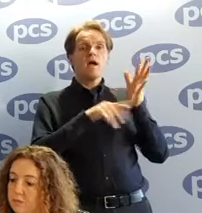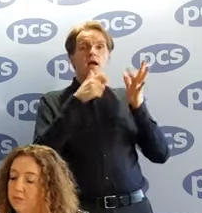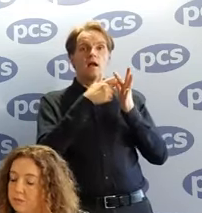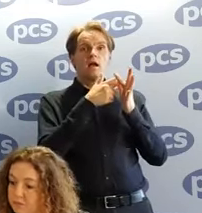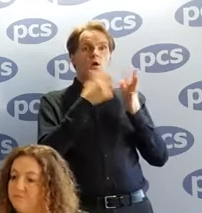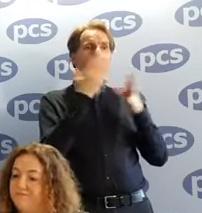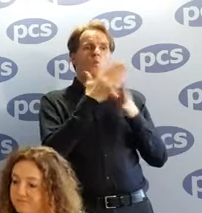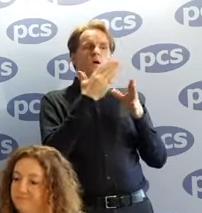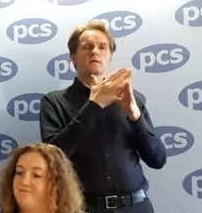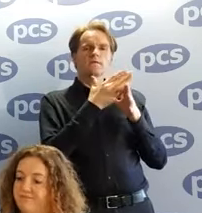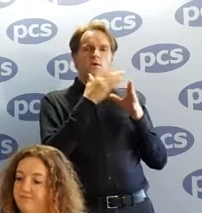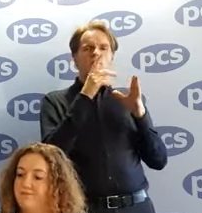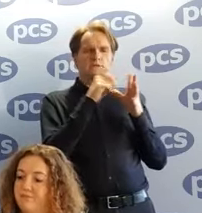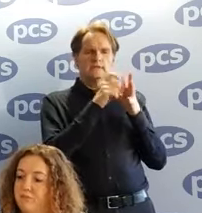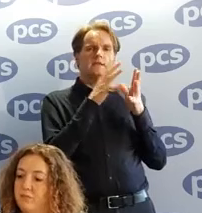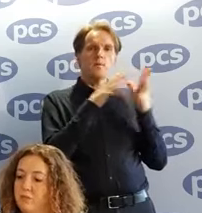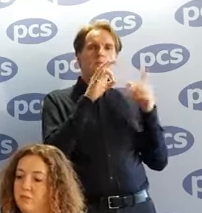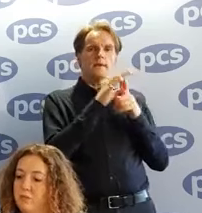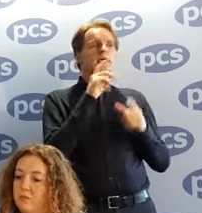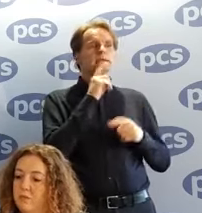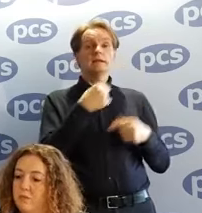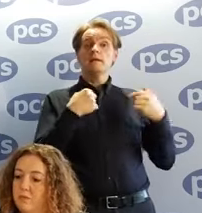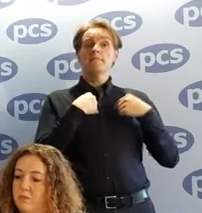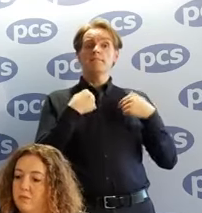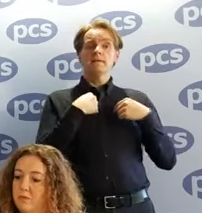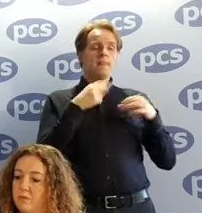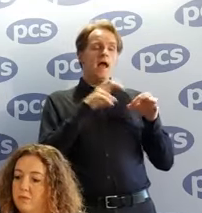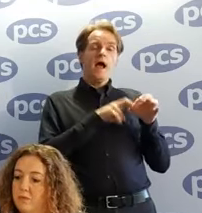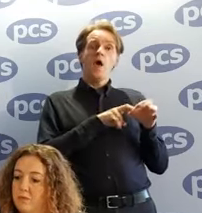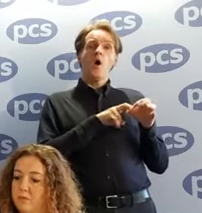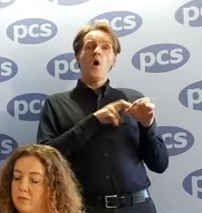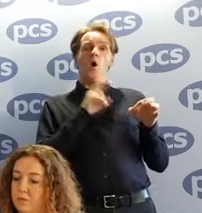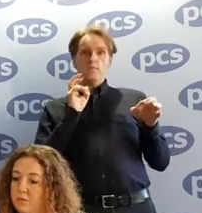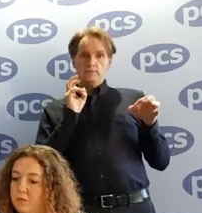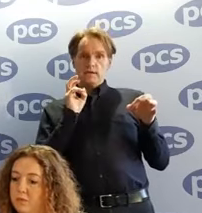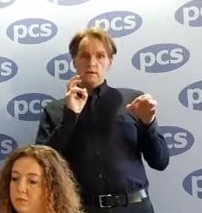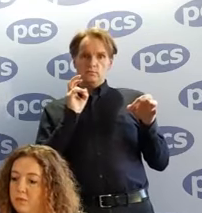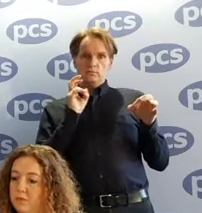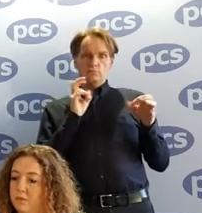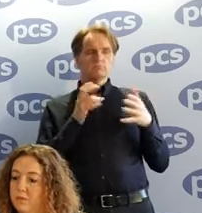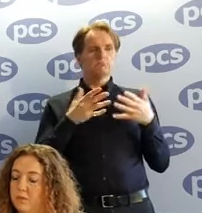of the employee deal, would any increase PCS gains under the national campaign be